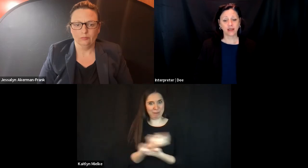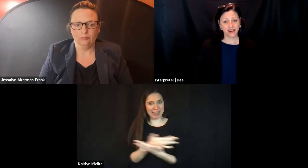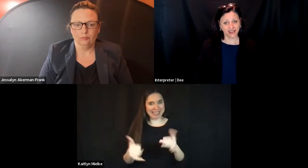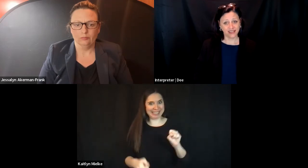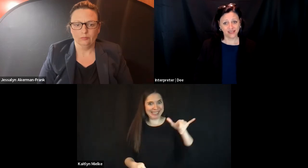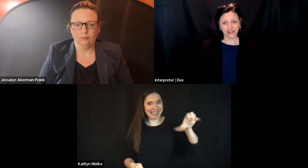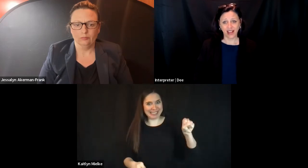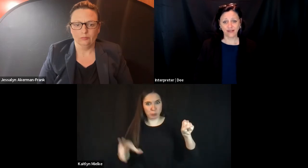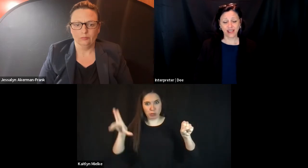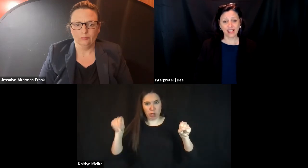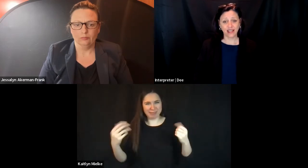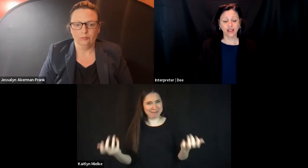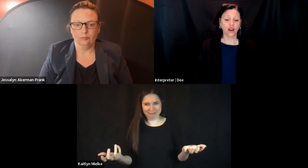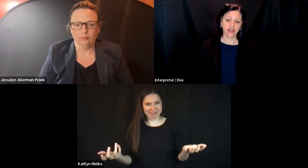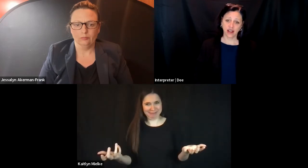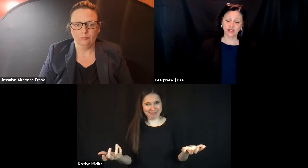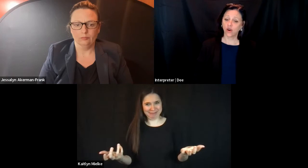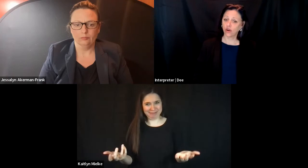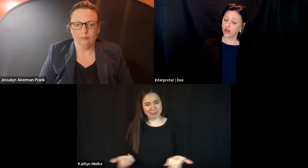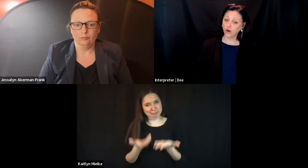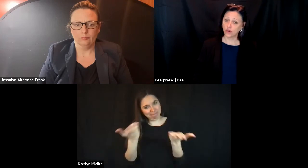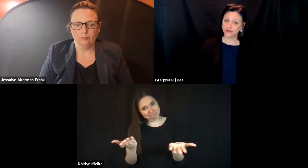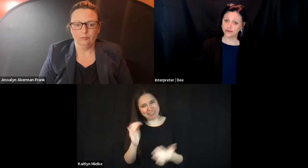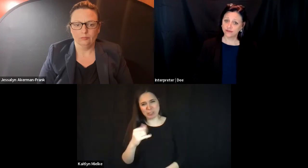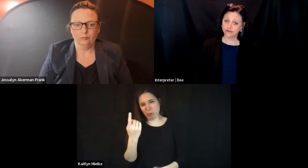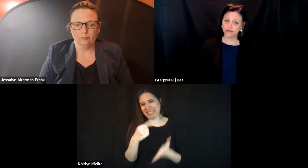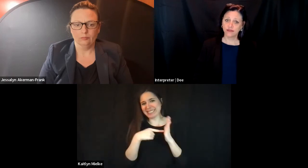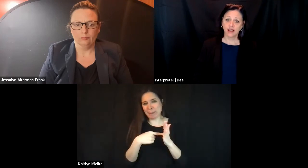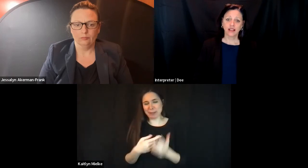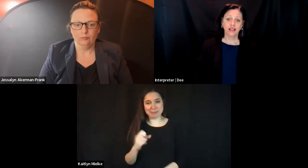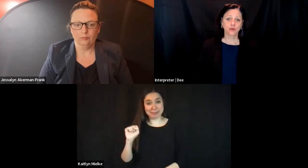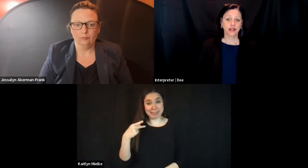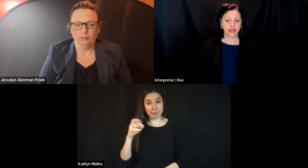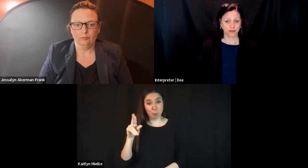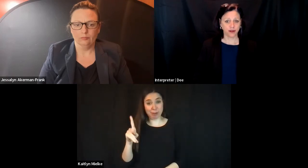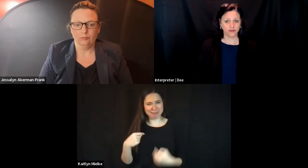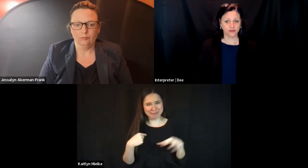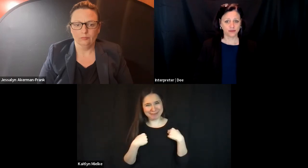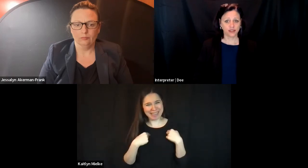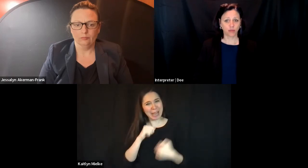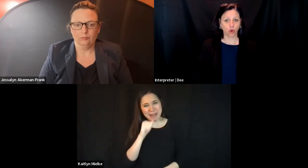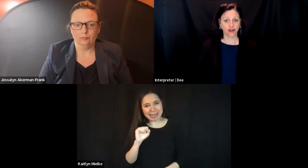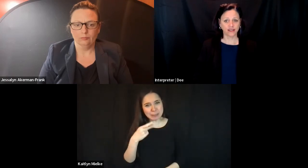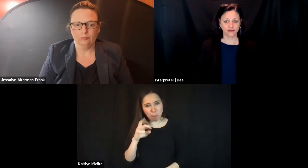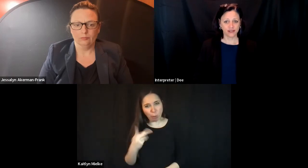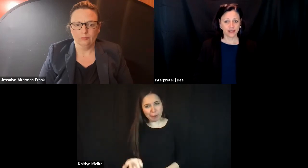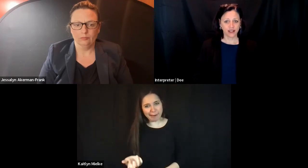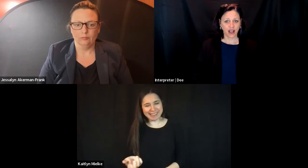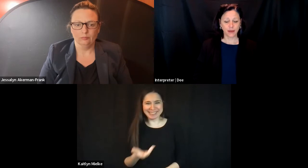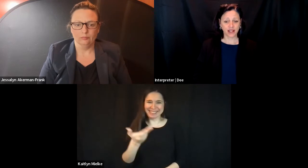Where is that? Because many of us are in the middle. Not everything is either a yes or a no. That's one example.